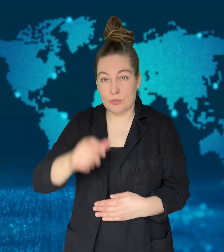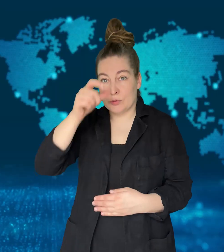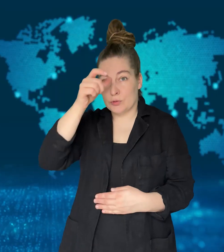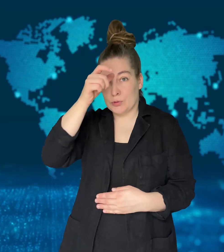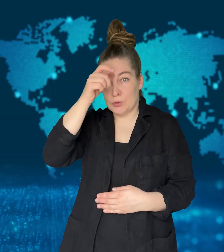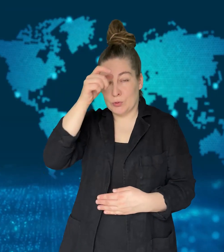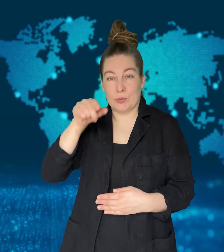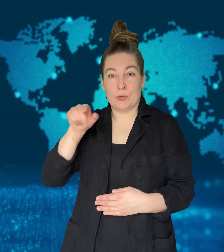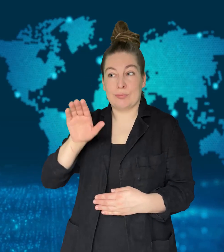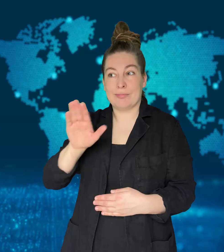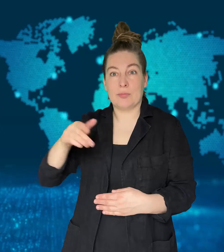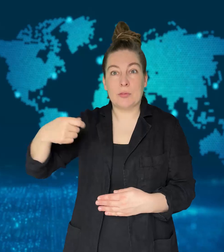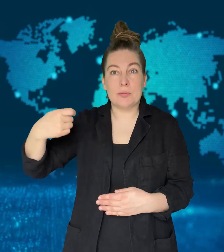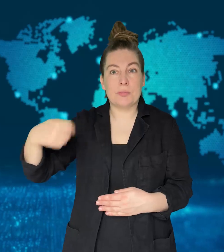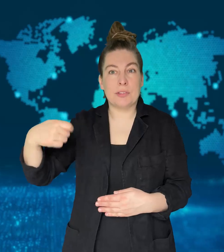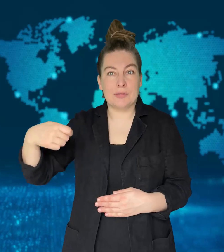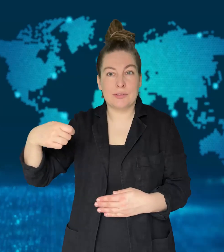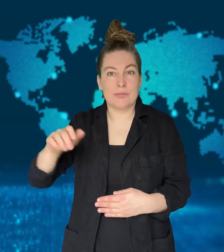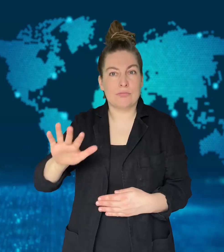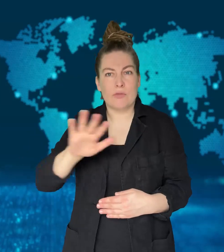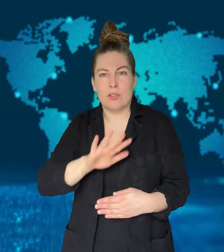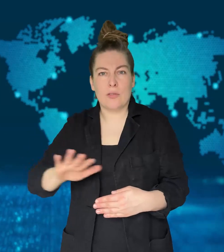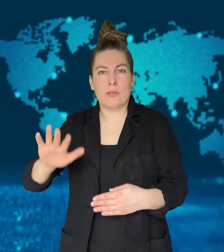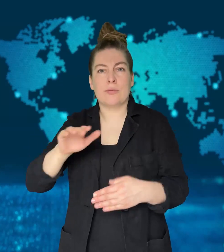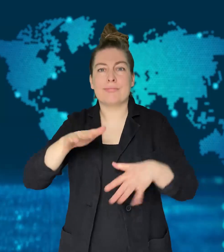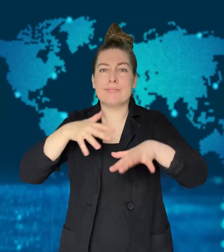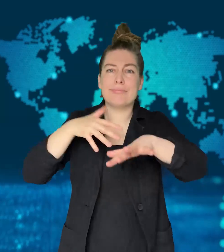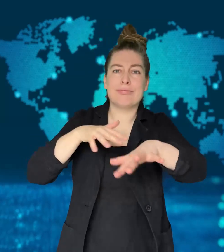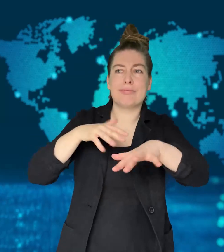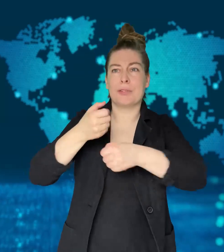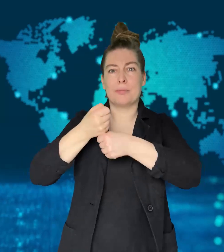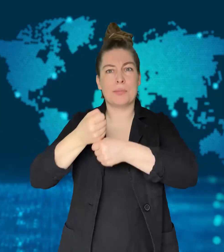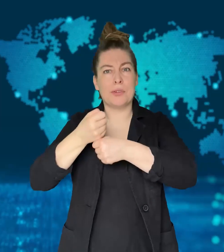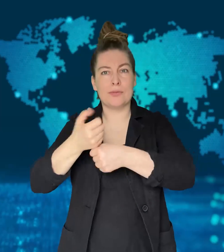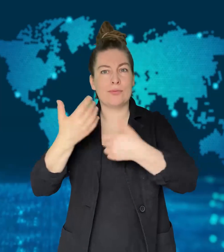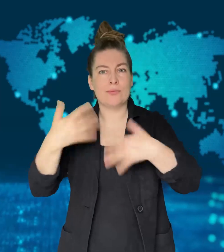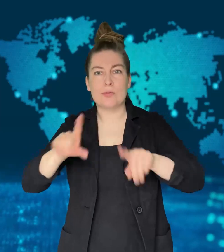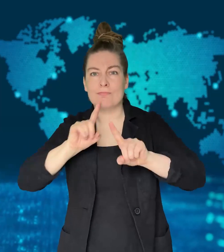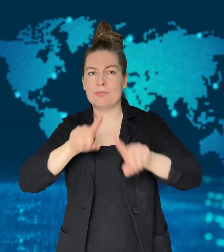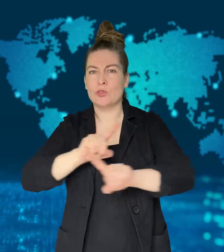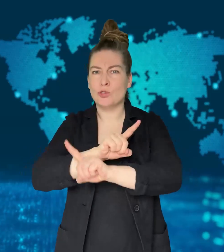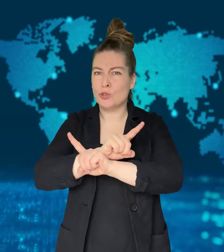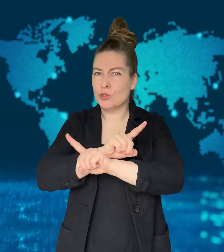[MONIKA]: Demonstrations have continued